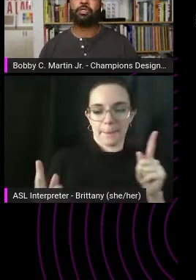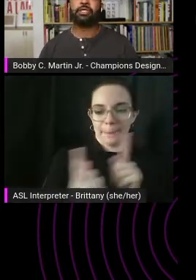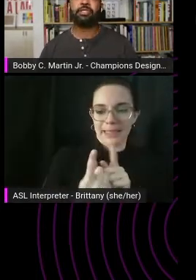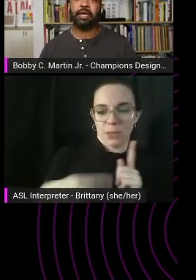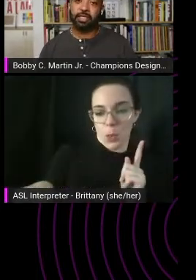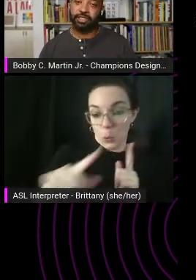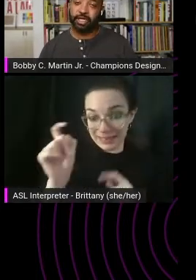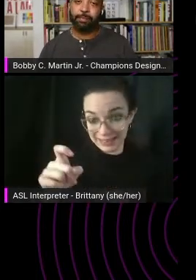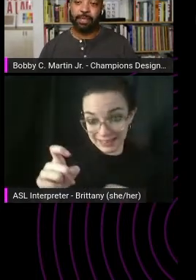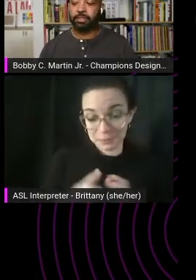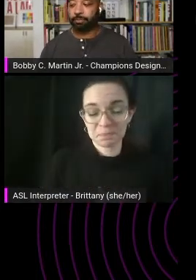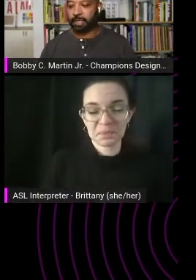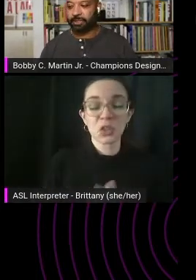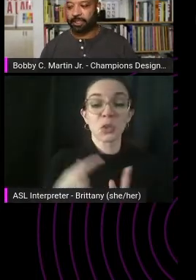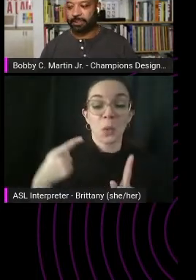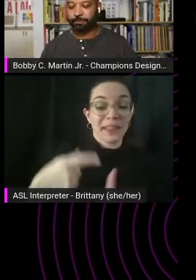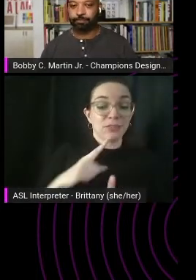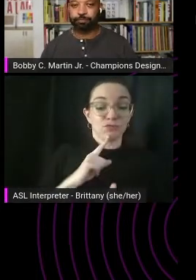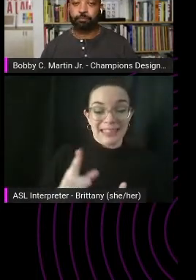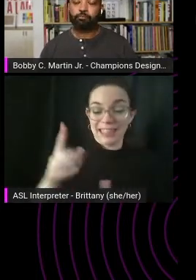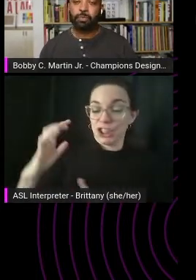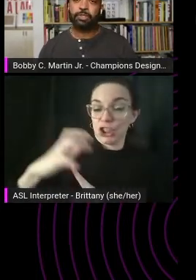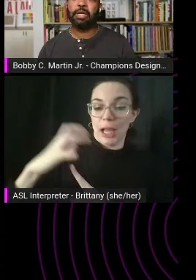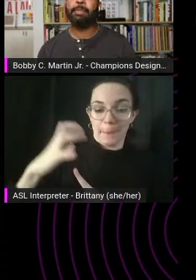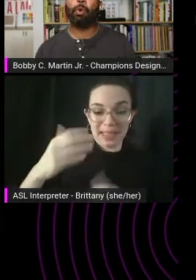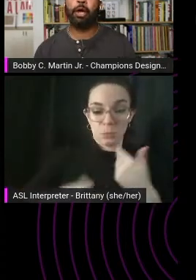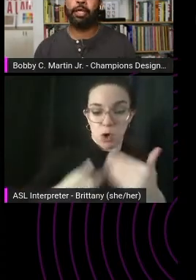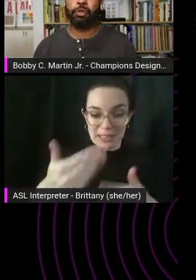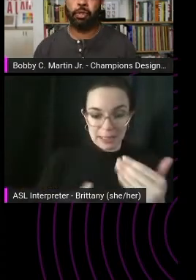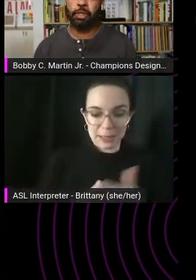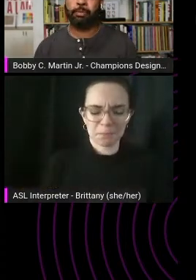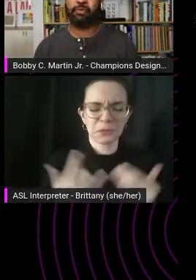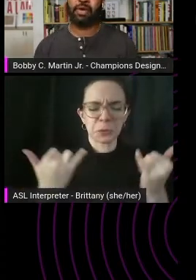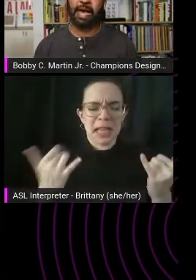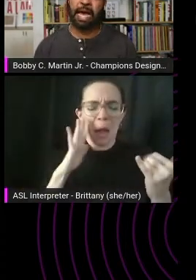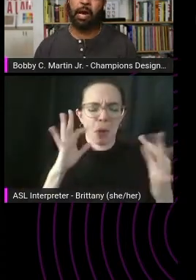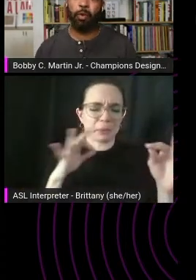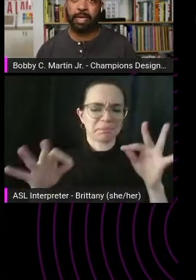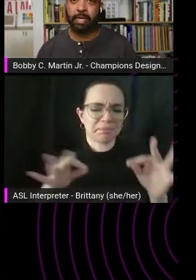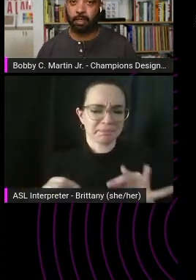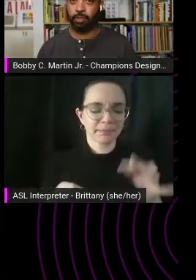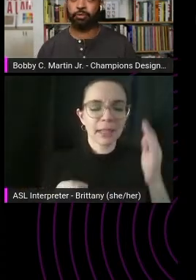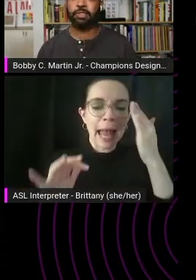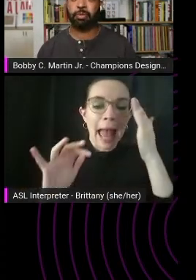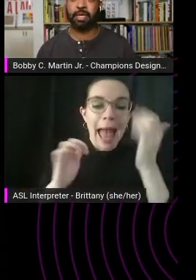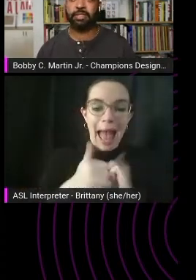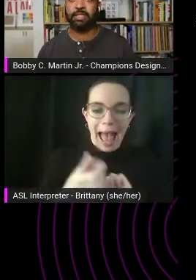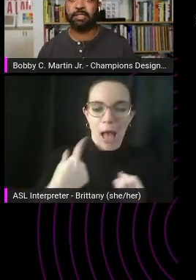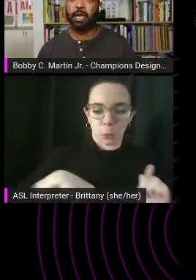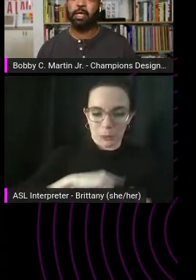So this is the Champions process. So let me walk you through a little bit of how we use this process